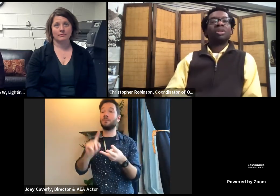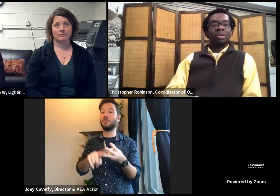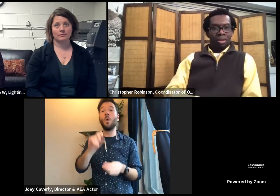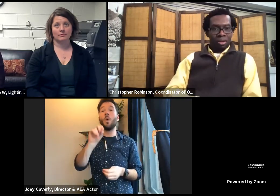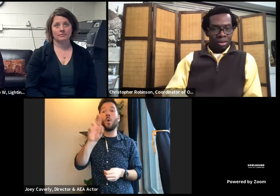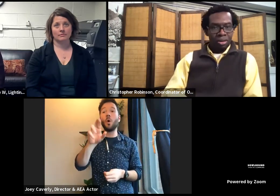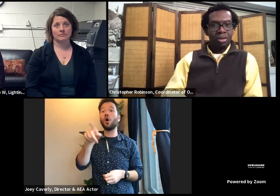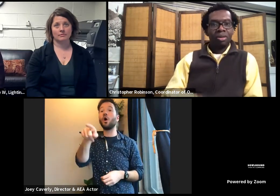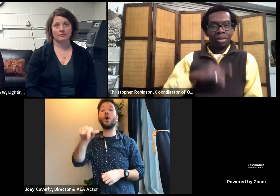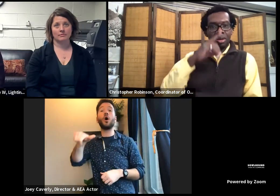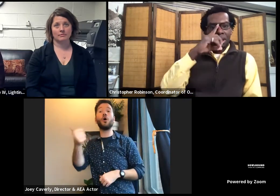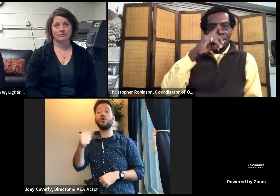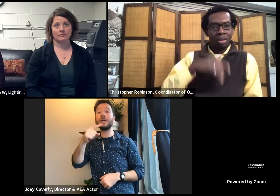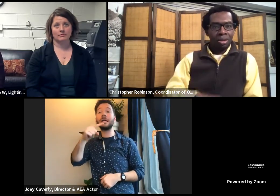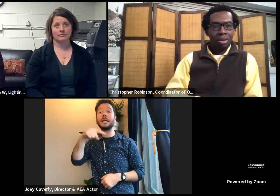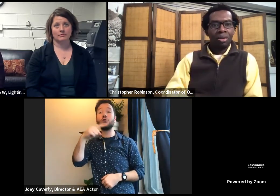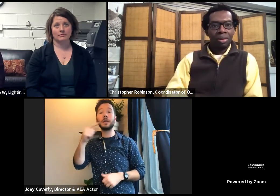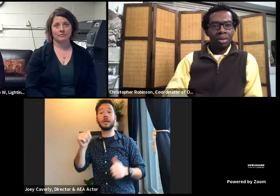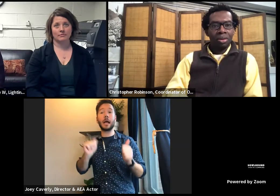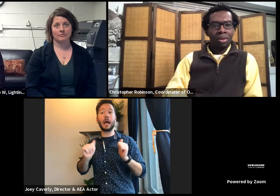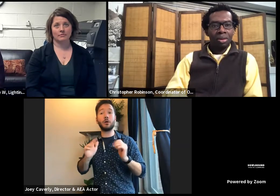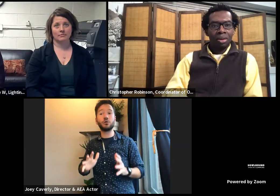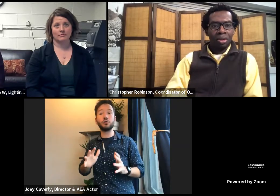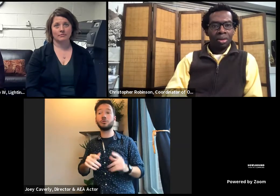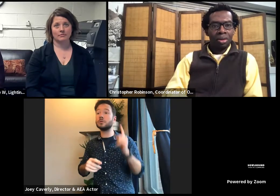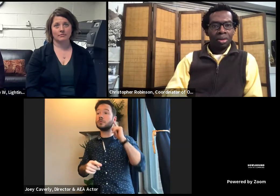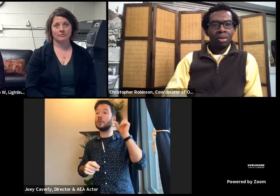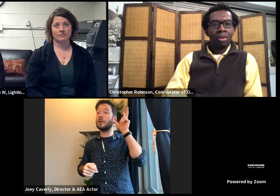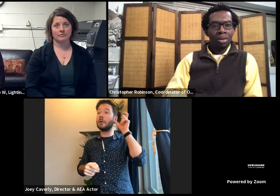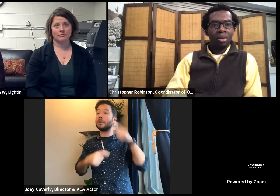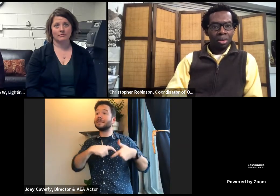and get their attention that way, or flash lights.